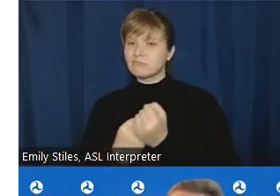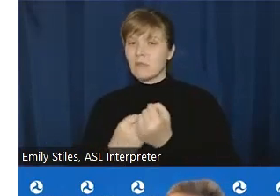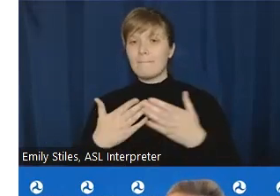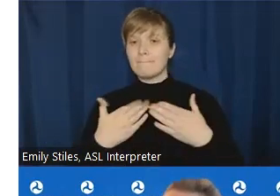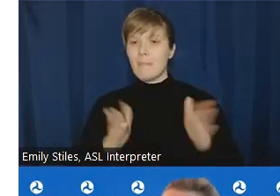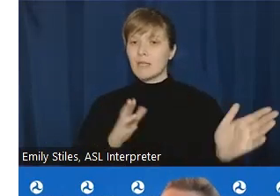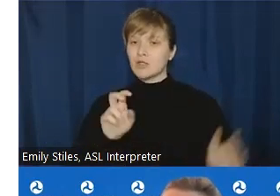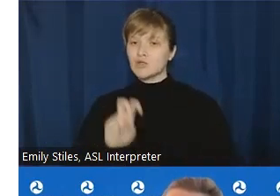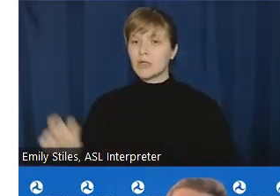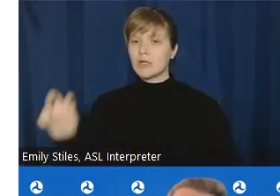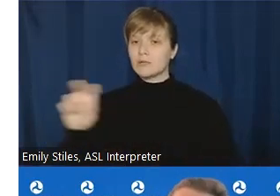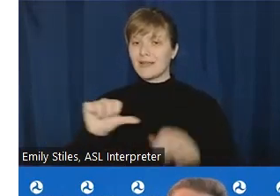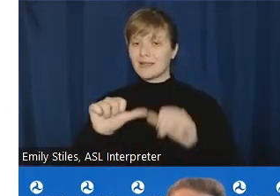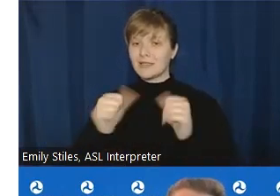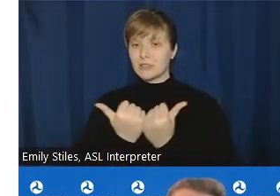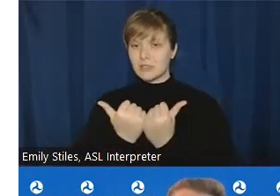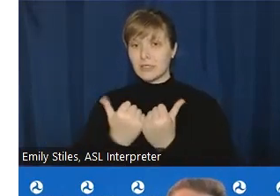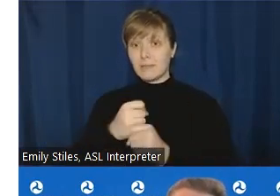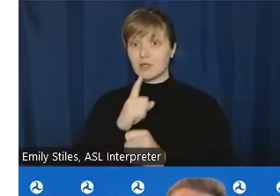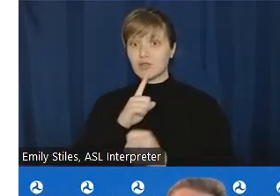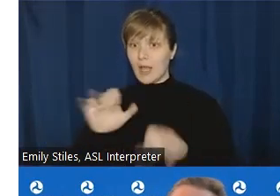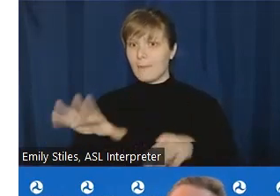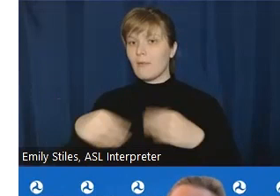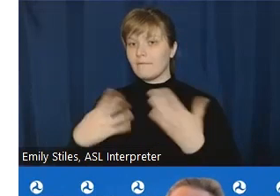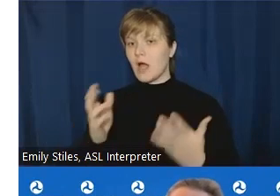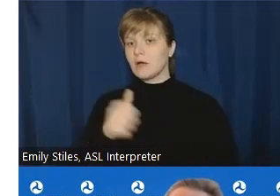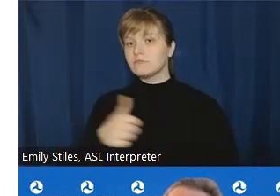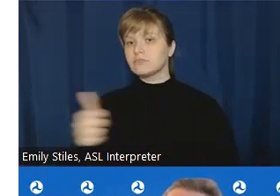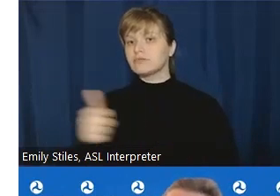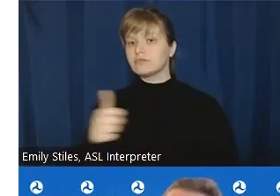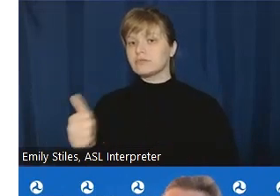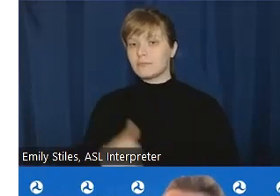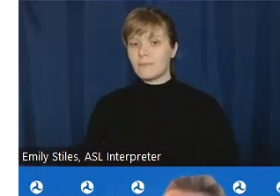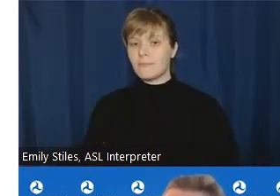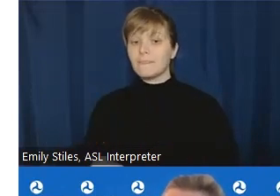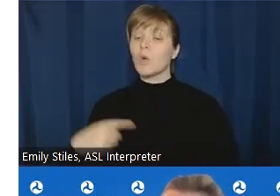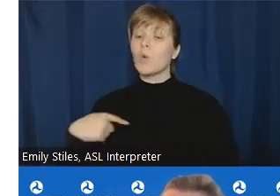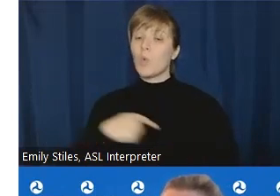The enactment of the Bipartisan Infrastructure Law included a significant increase in funding